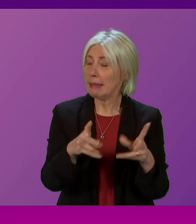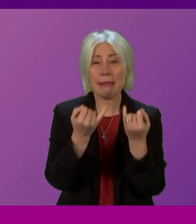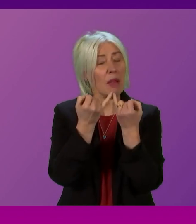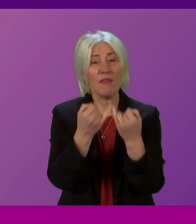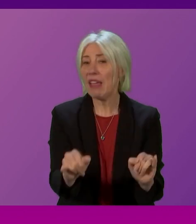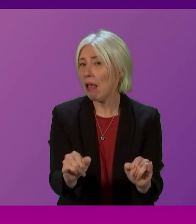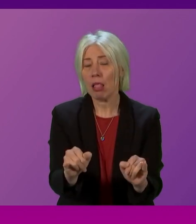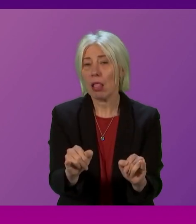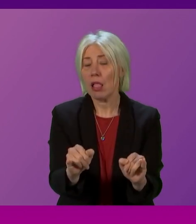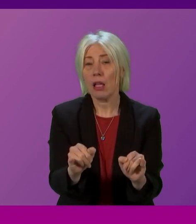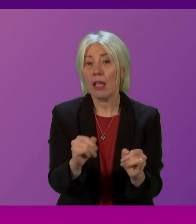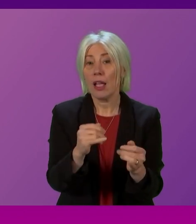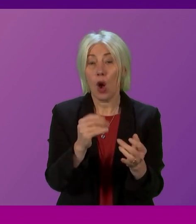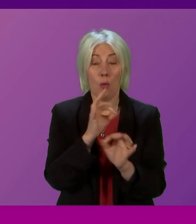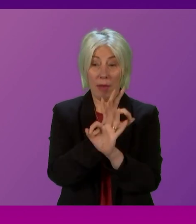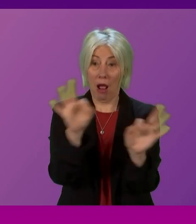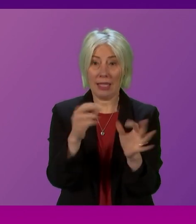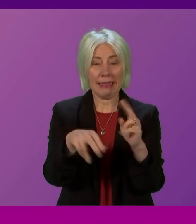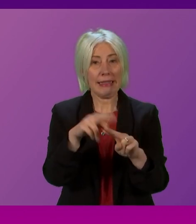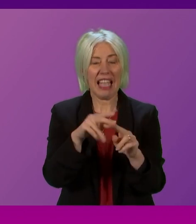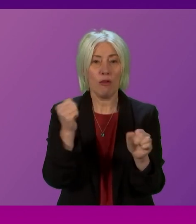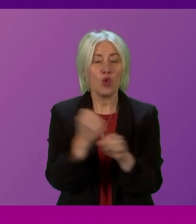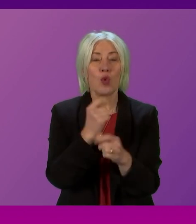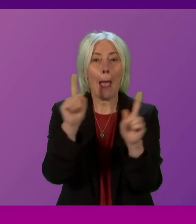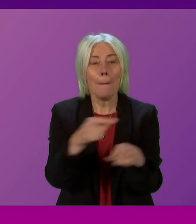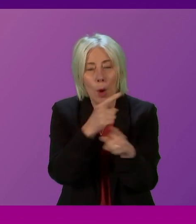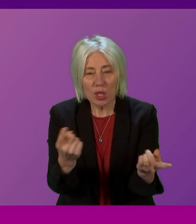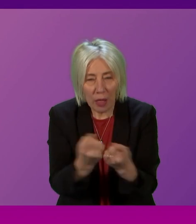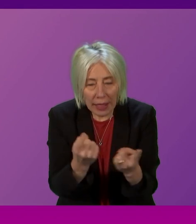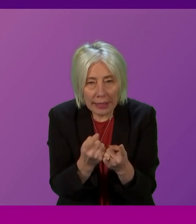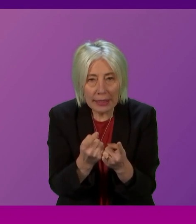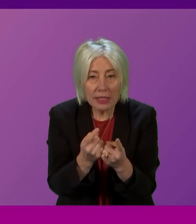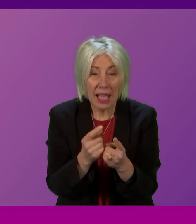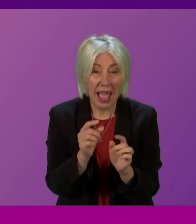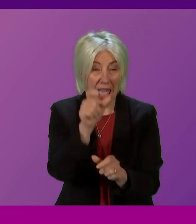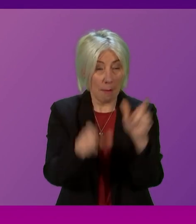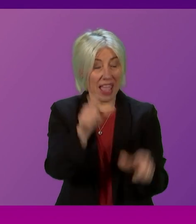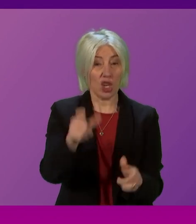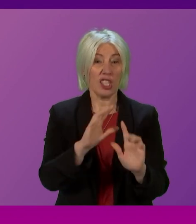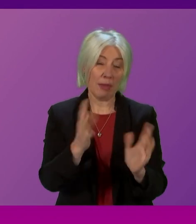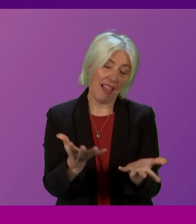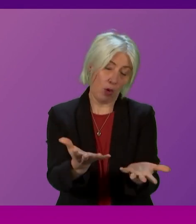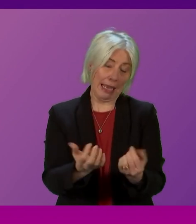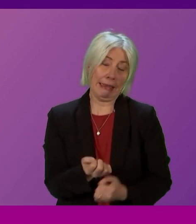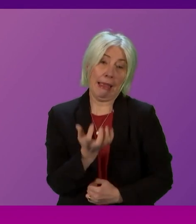Staff are being asked to do the impossible, patients are being asked to accept the unacceptable and lives are being lost.